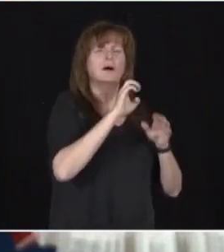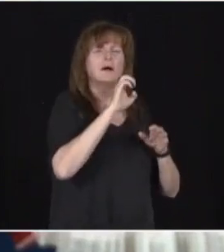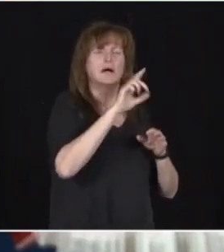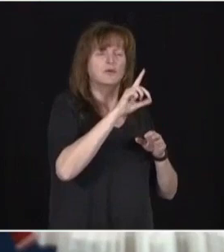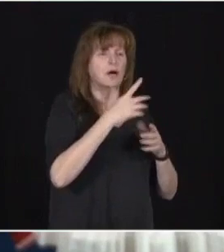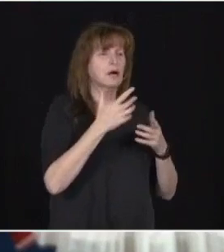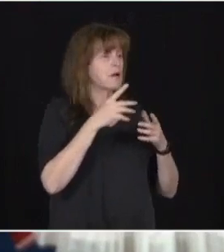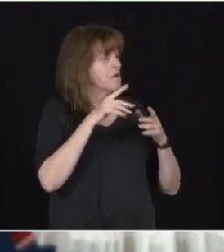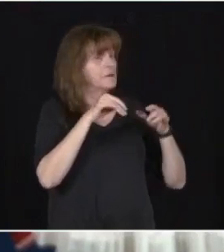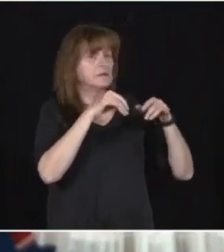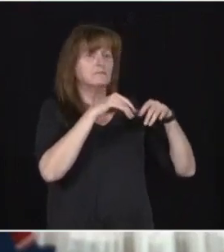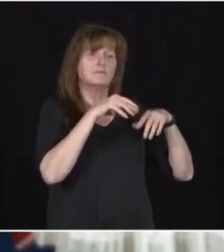with the education standards this